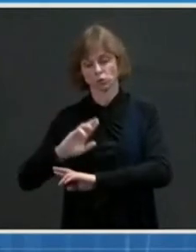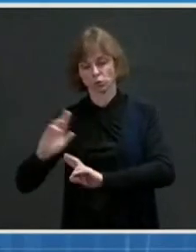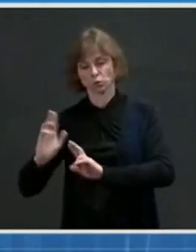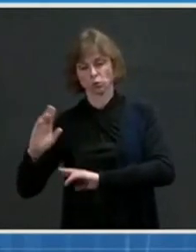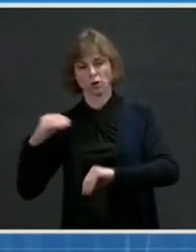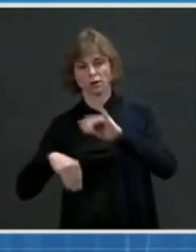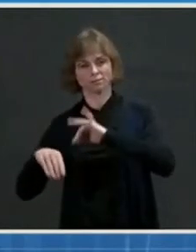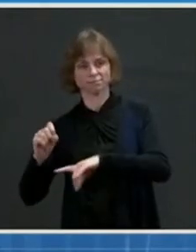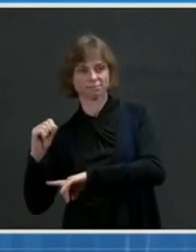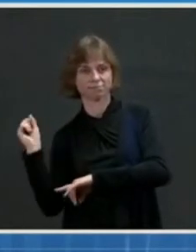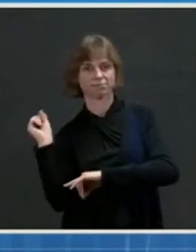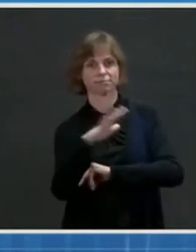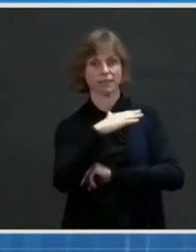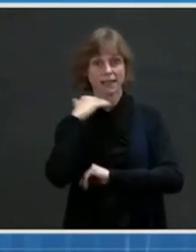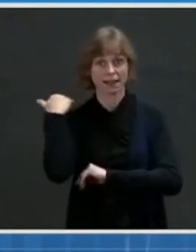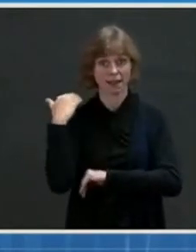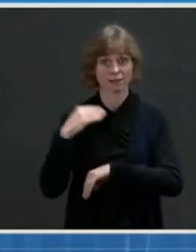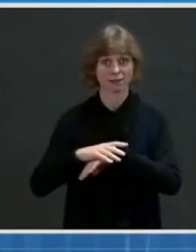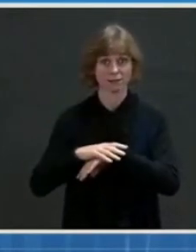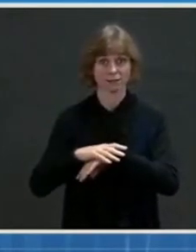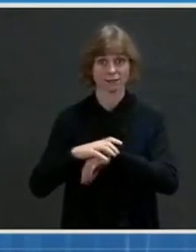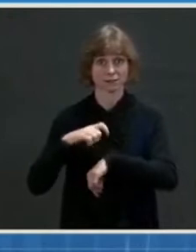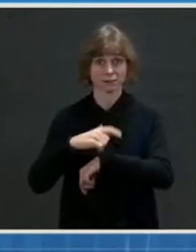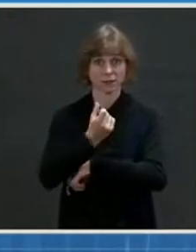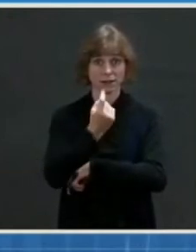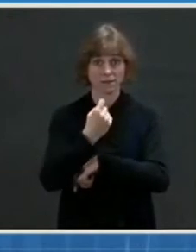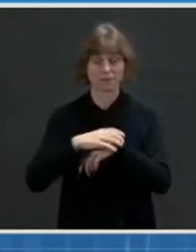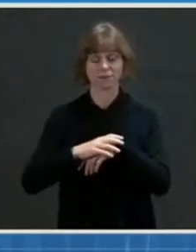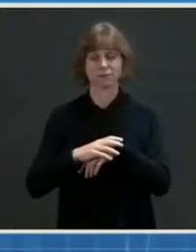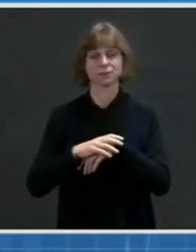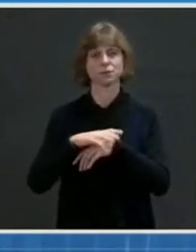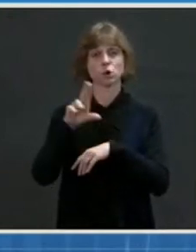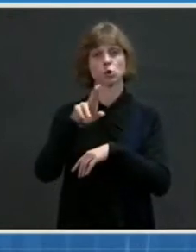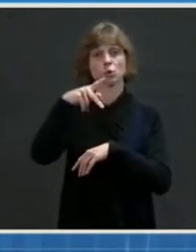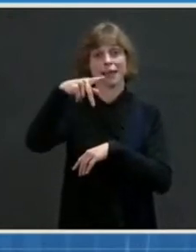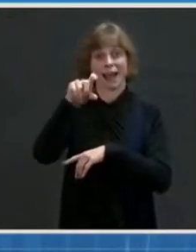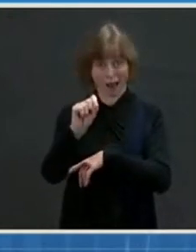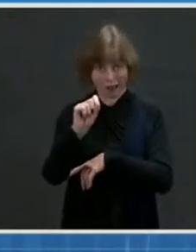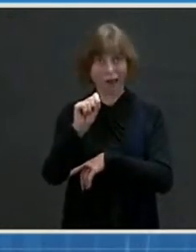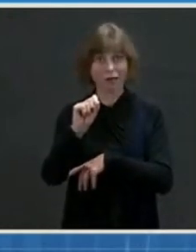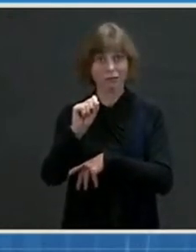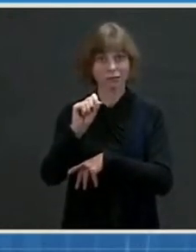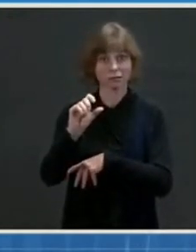MORNING, TO PREPARE SHIPMENTS 00 A.M.